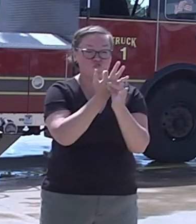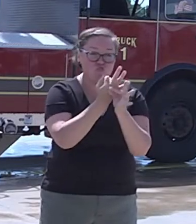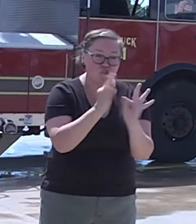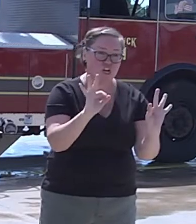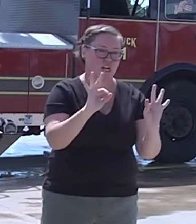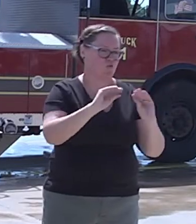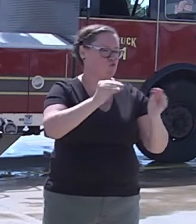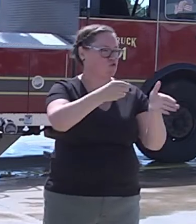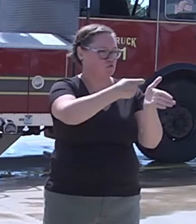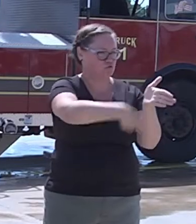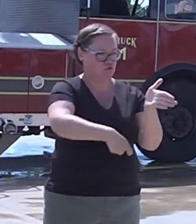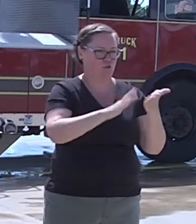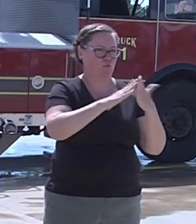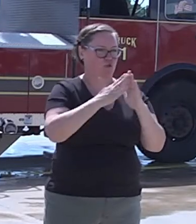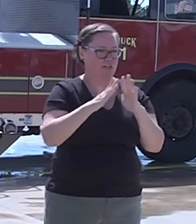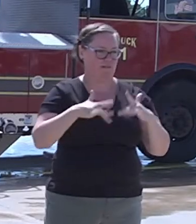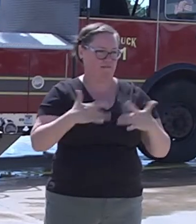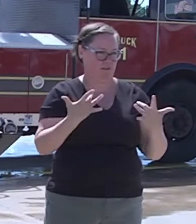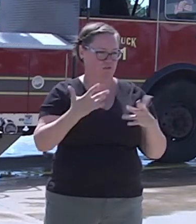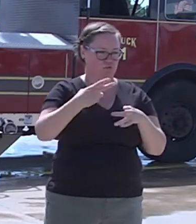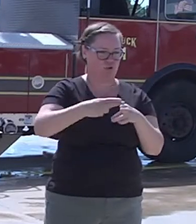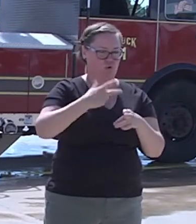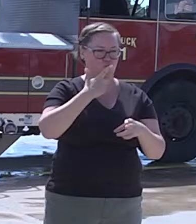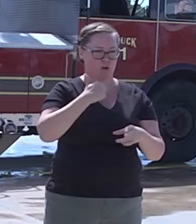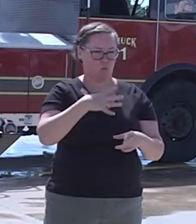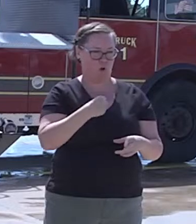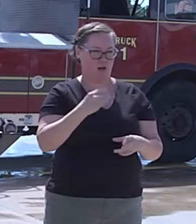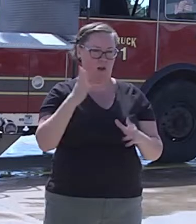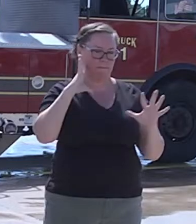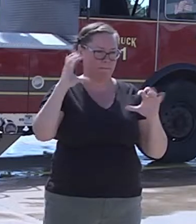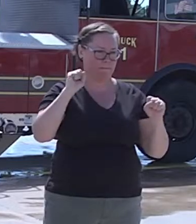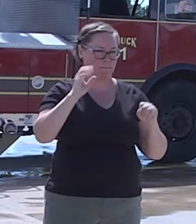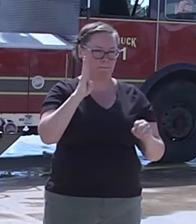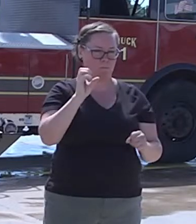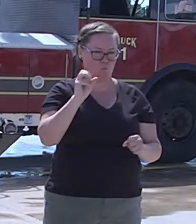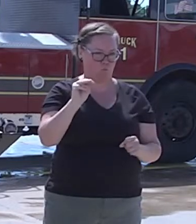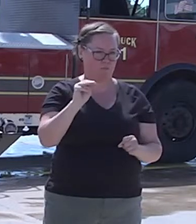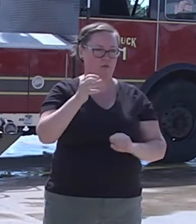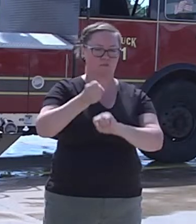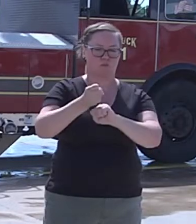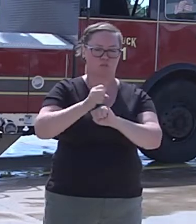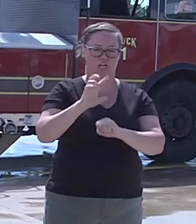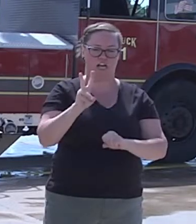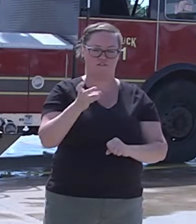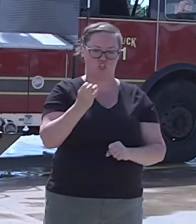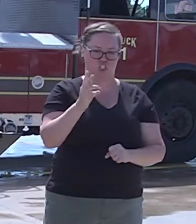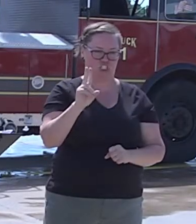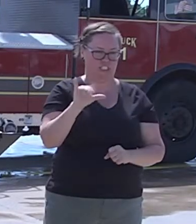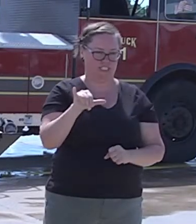event called red white and boom sponsored by evergy on Thursday July 4th at 600 pm. with